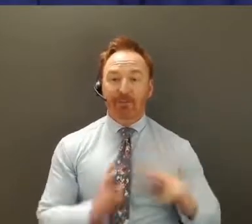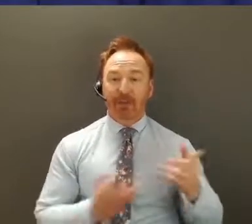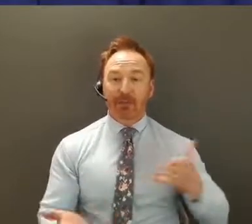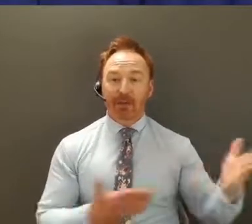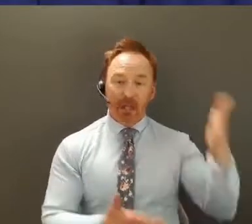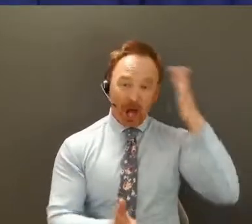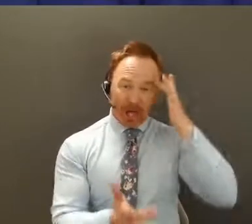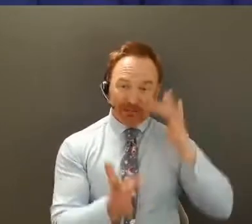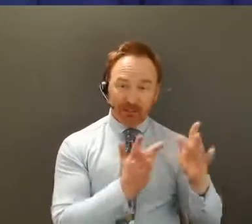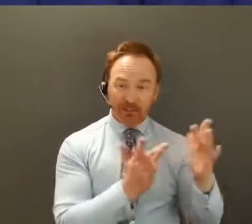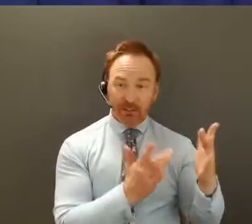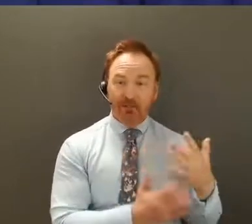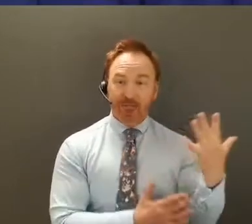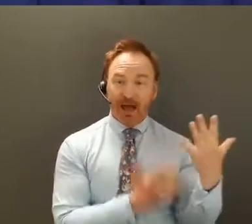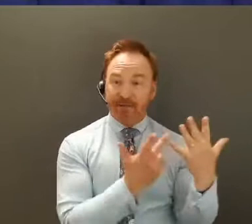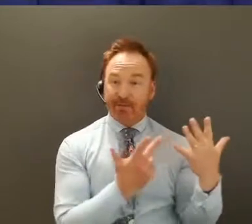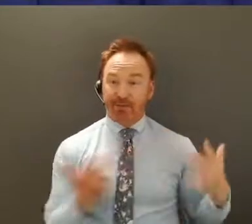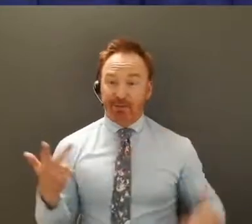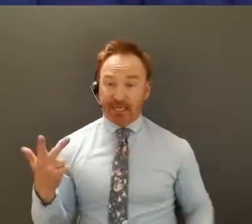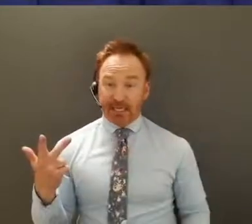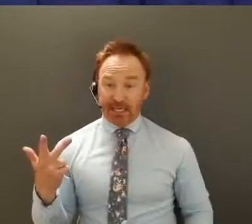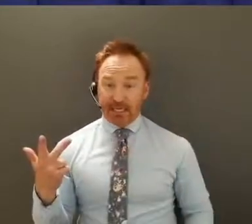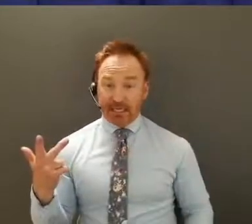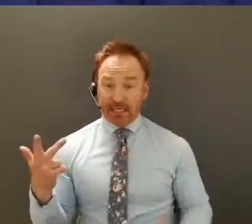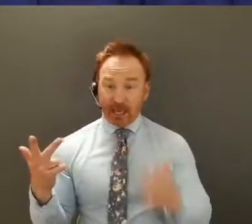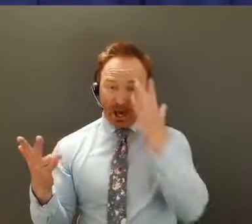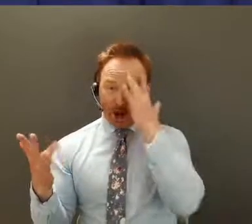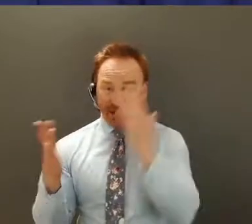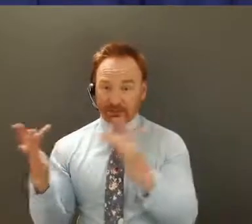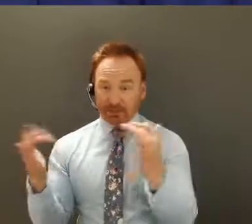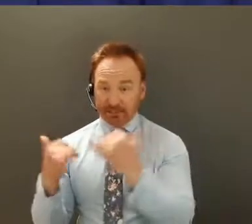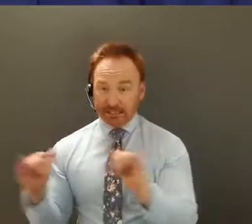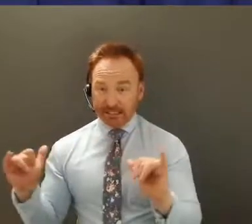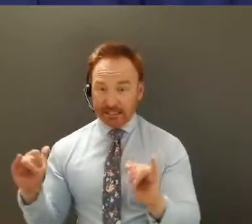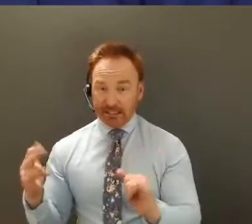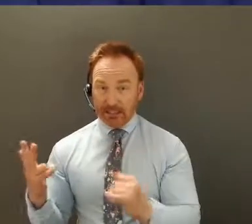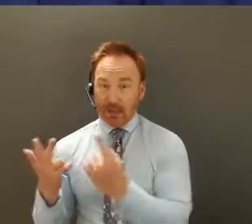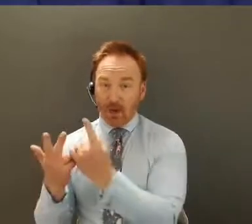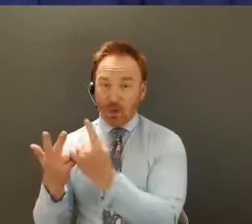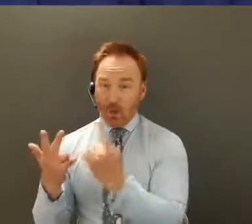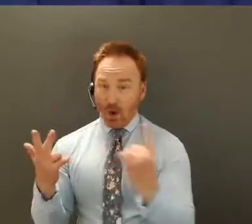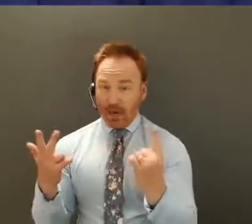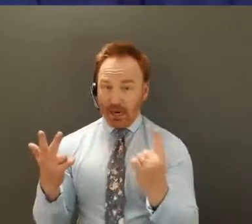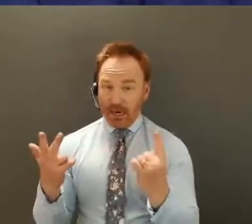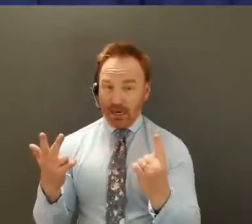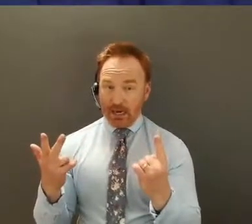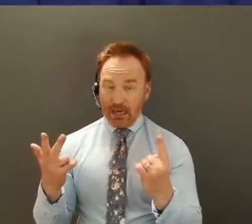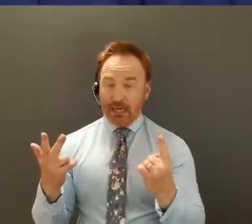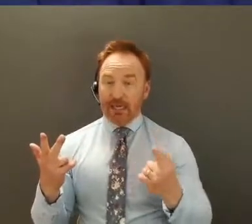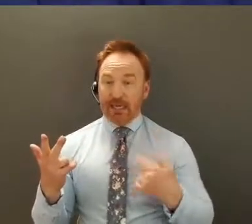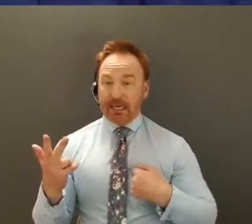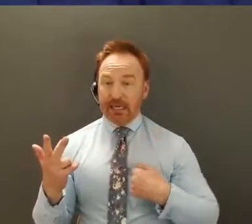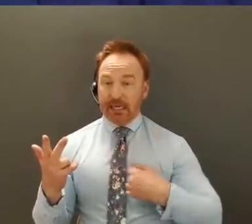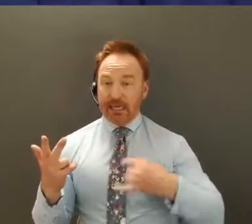to live with COVID-19? Where will you travel?